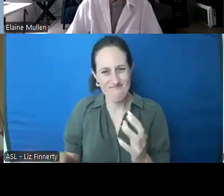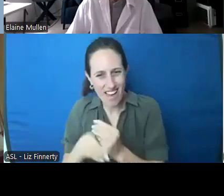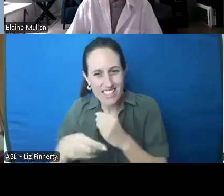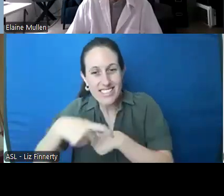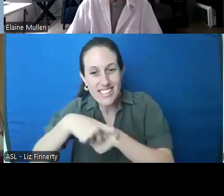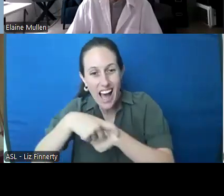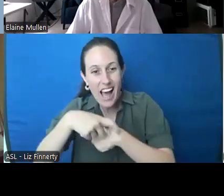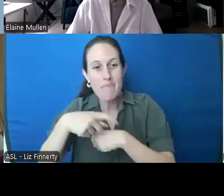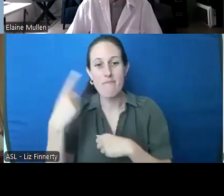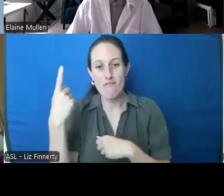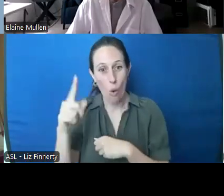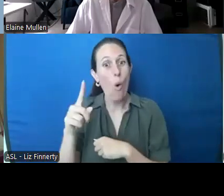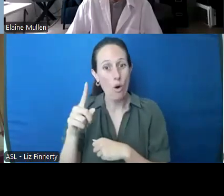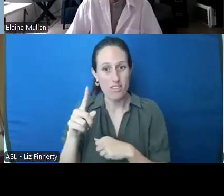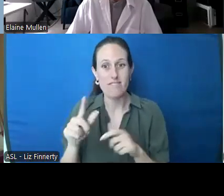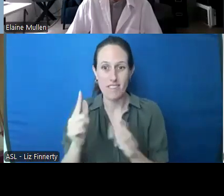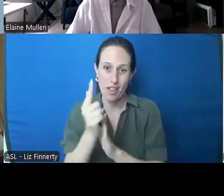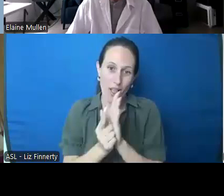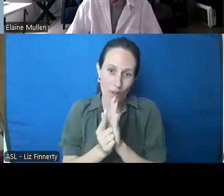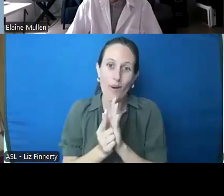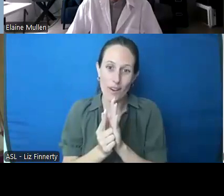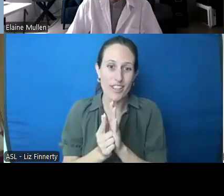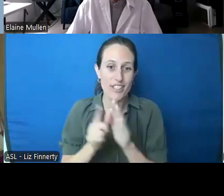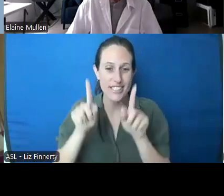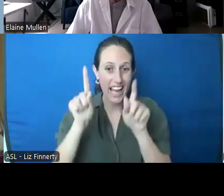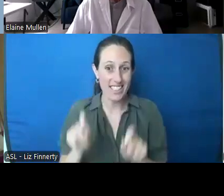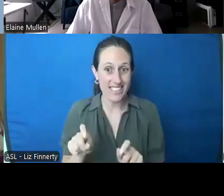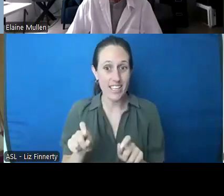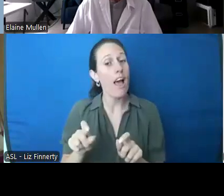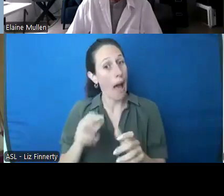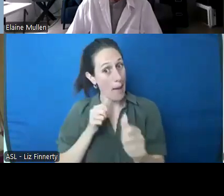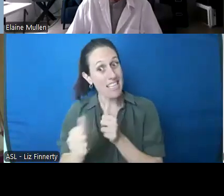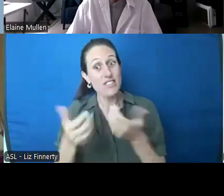have extra time so I could complete my test and I did pass the bar because of the reasonable accommodation. Thank